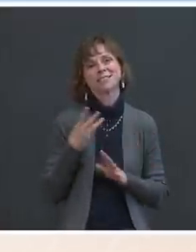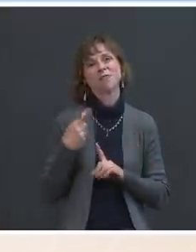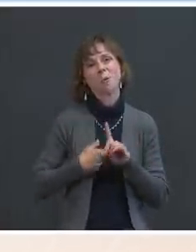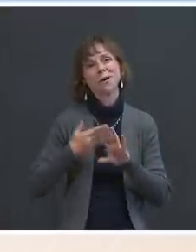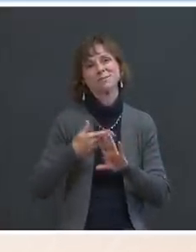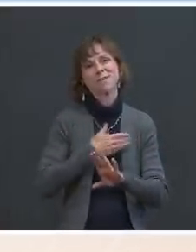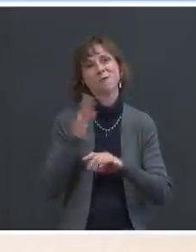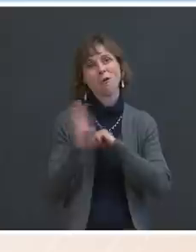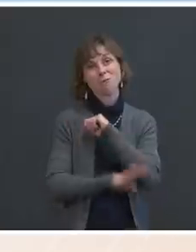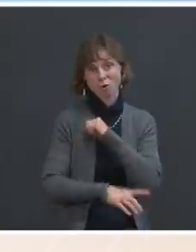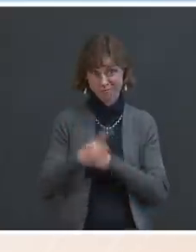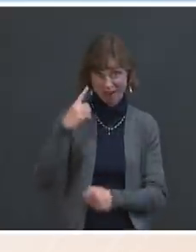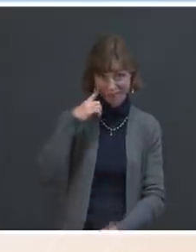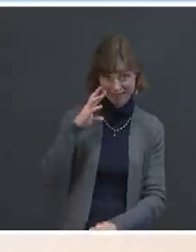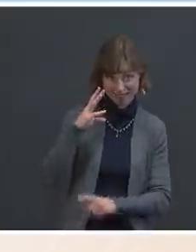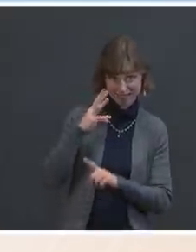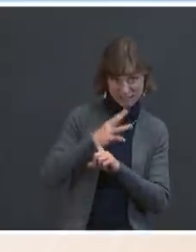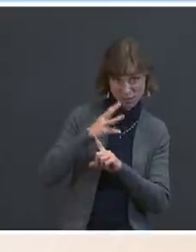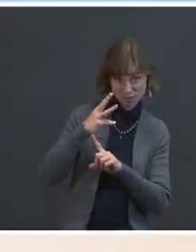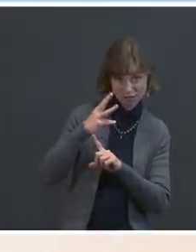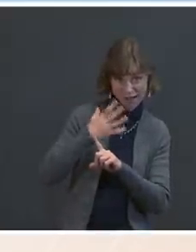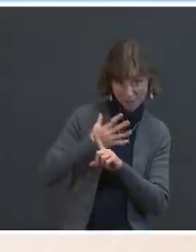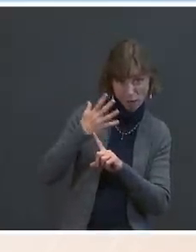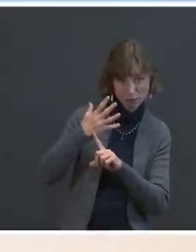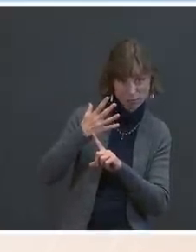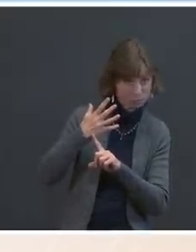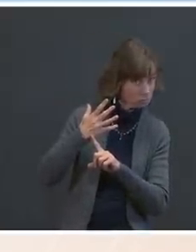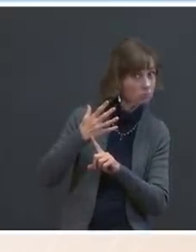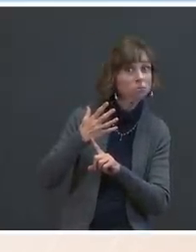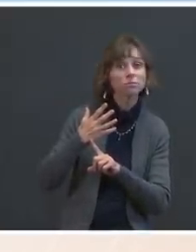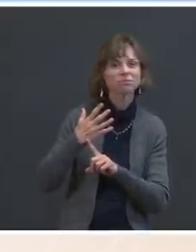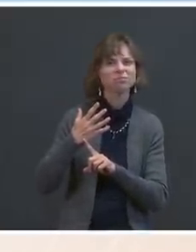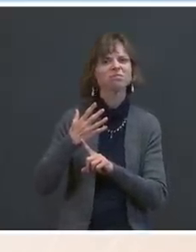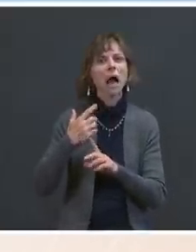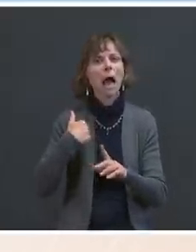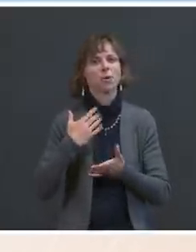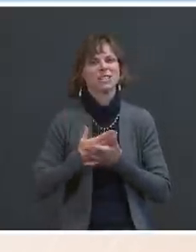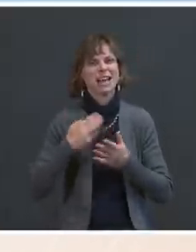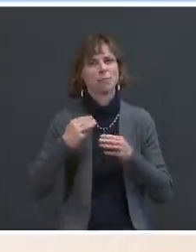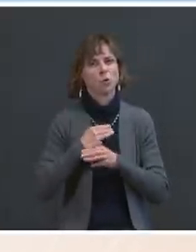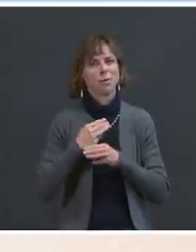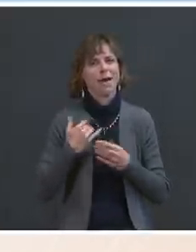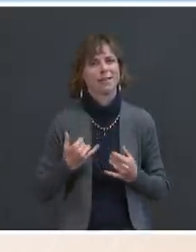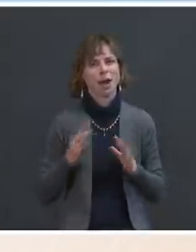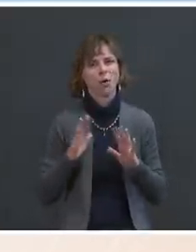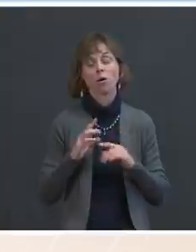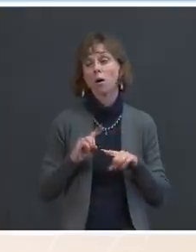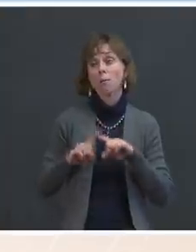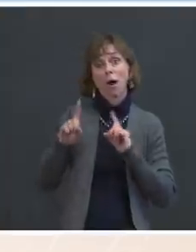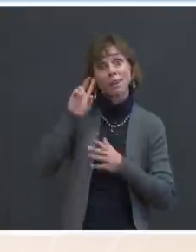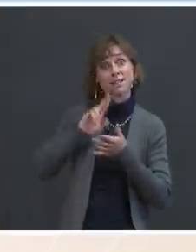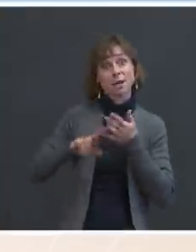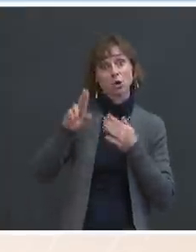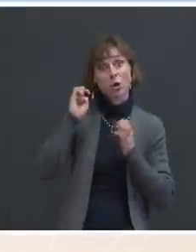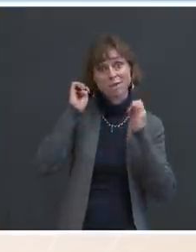six months? Five months? Okay. I will stop doing math now. This -- our Secretary of Education, Miguel Cardona --